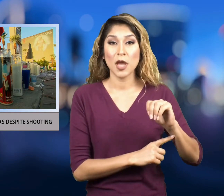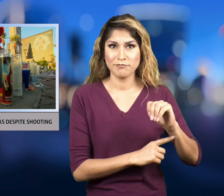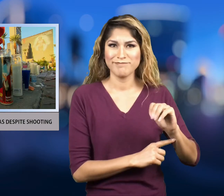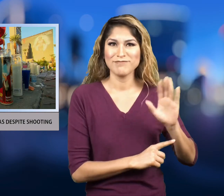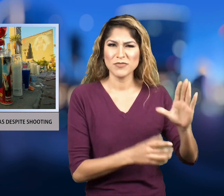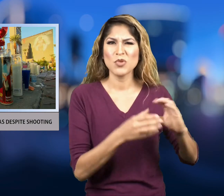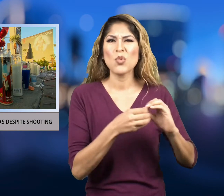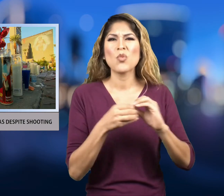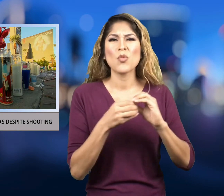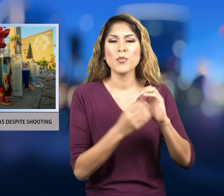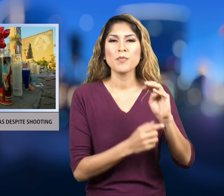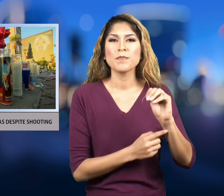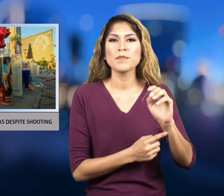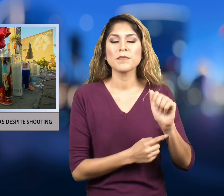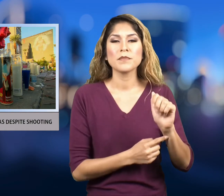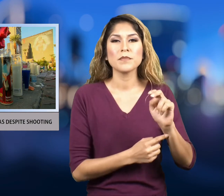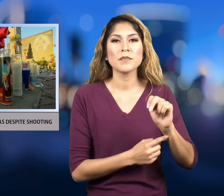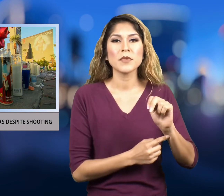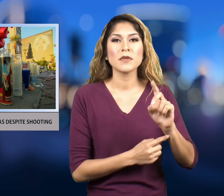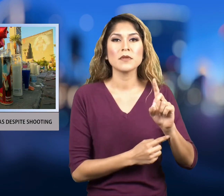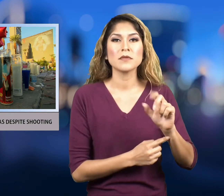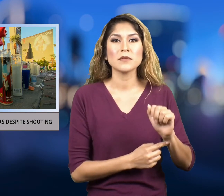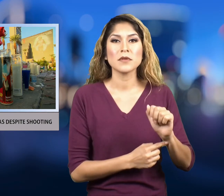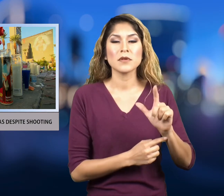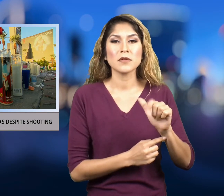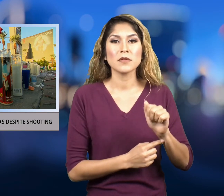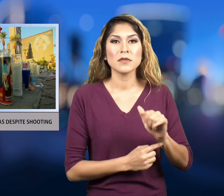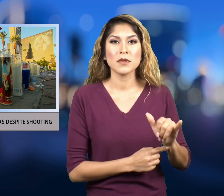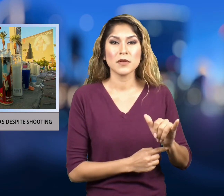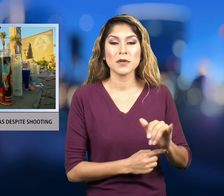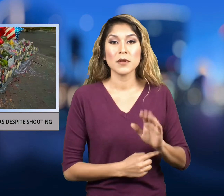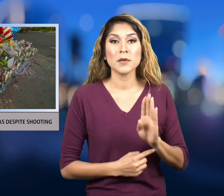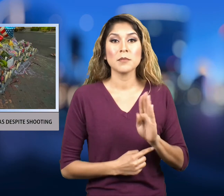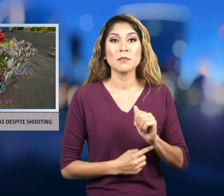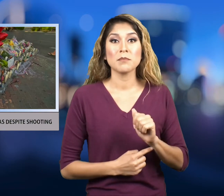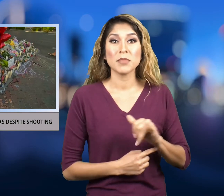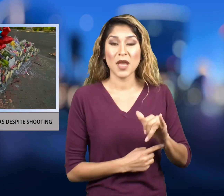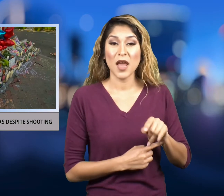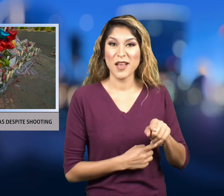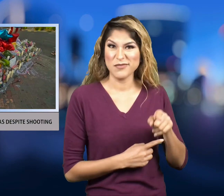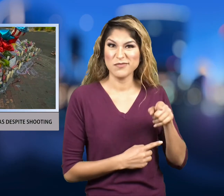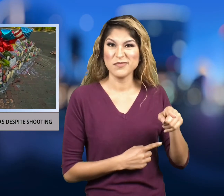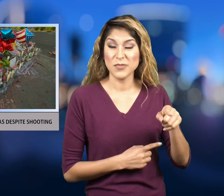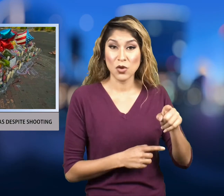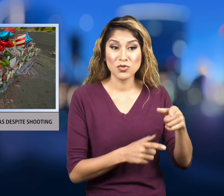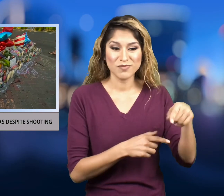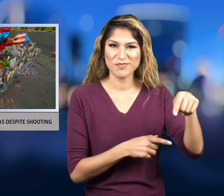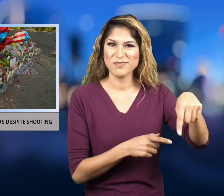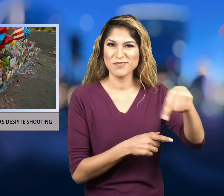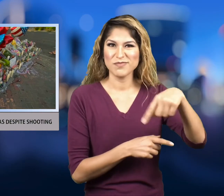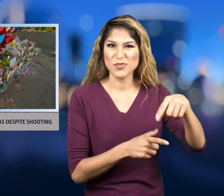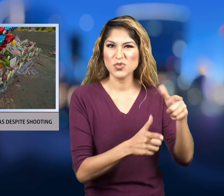MGM owns Mandalay Bay which is where the shooting took place.